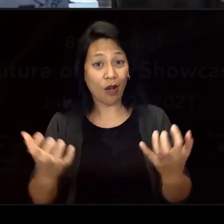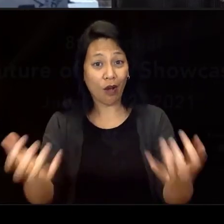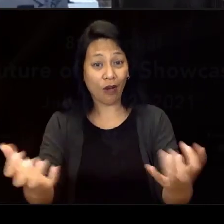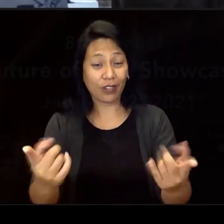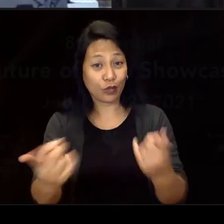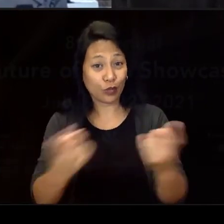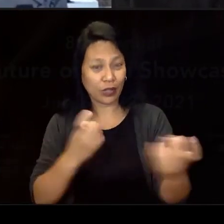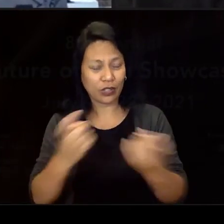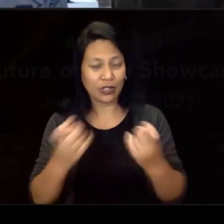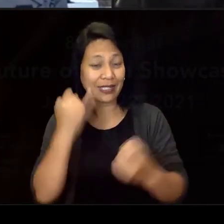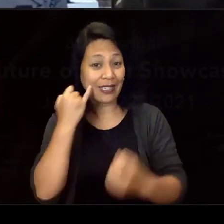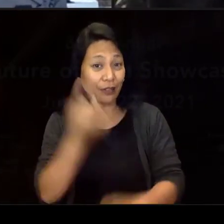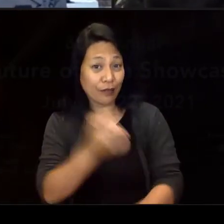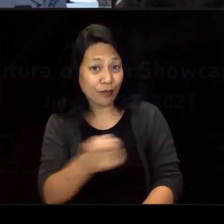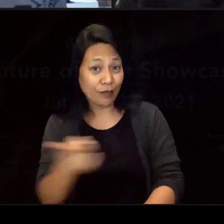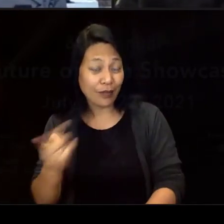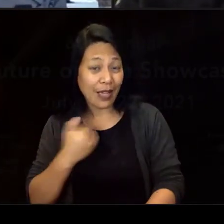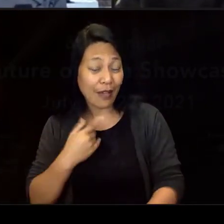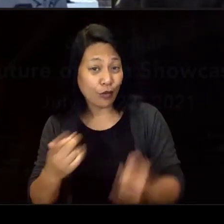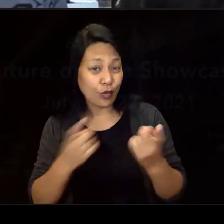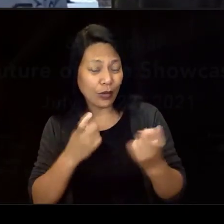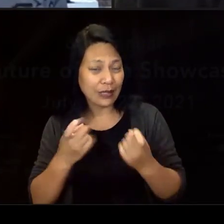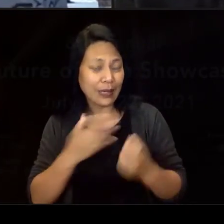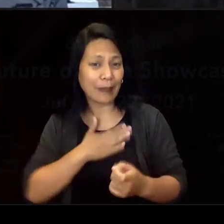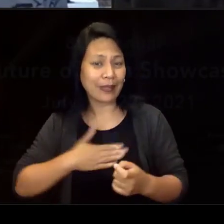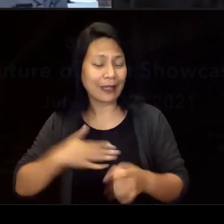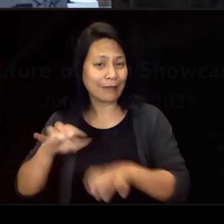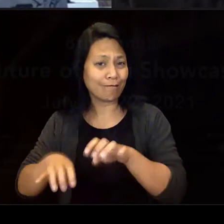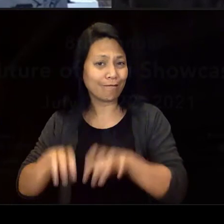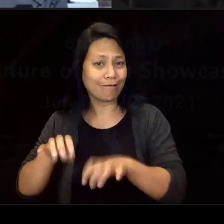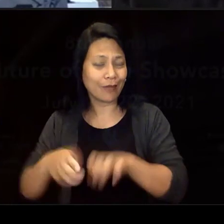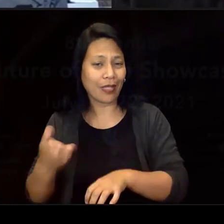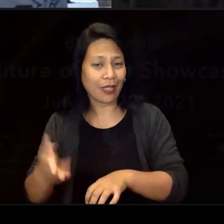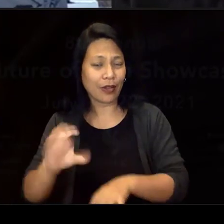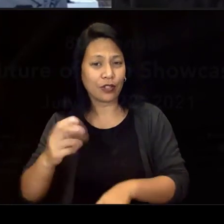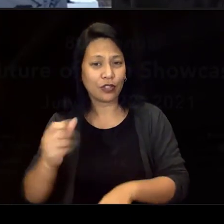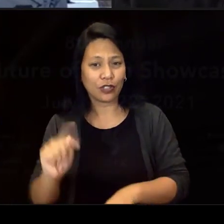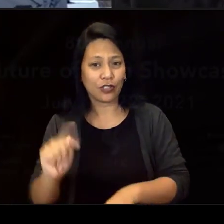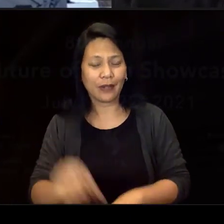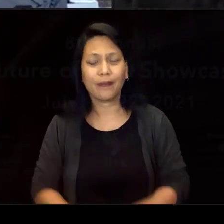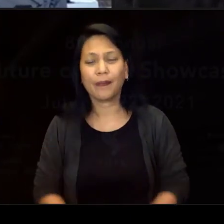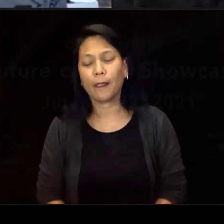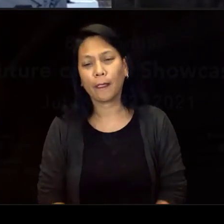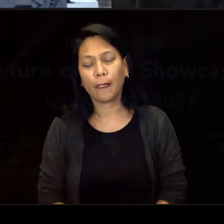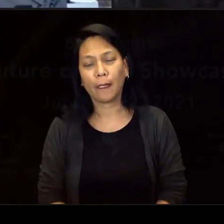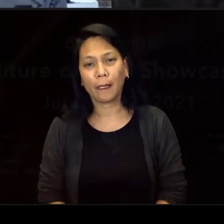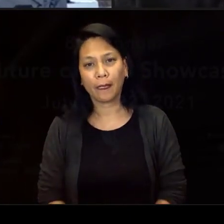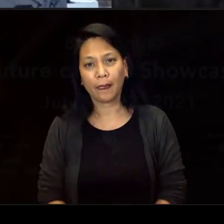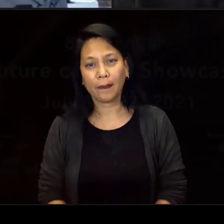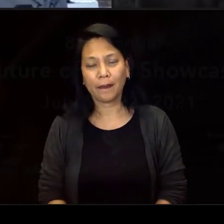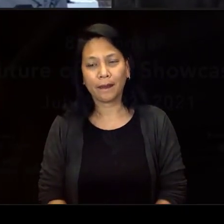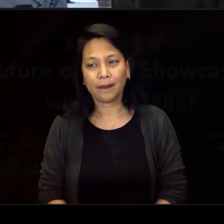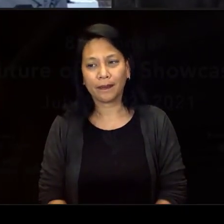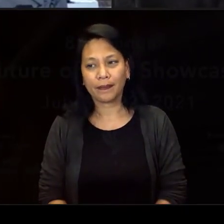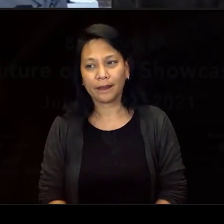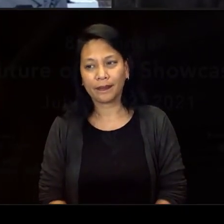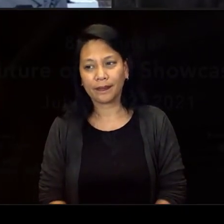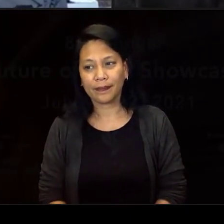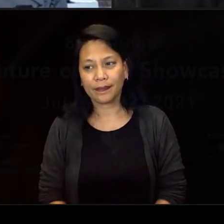So if you do have a question, please put it in the chat and we will get to answering it. Right now, I see things are populating.